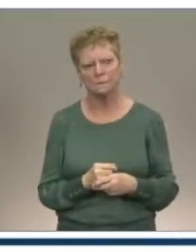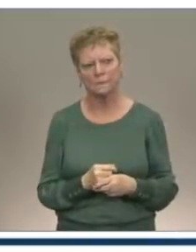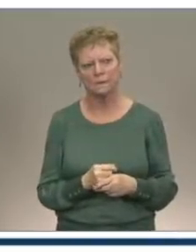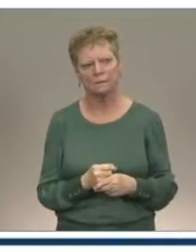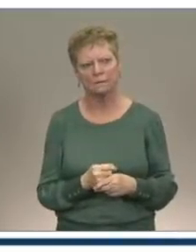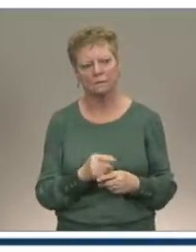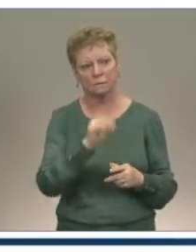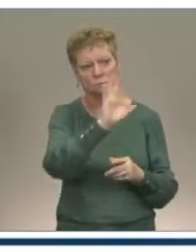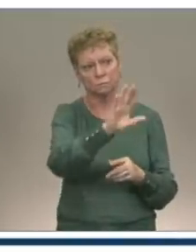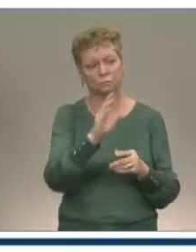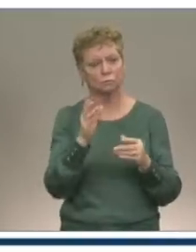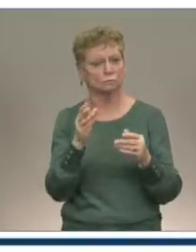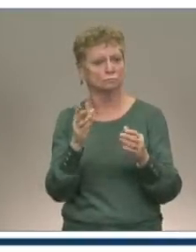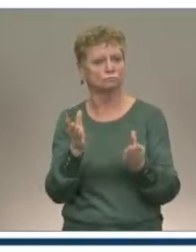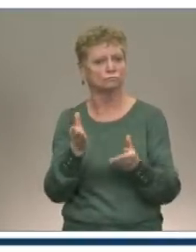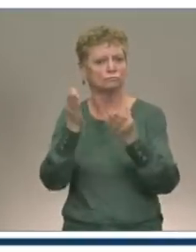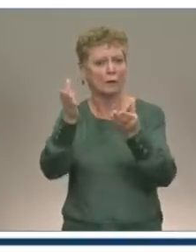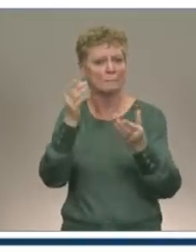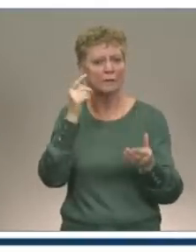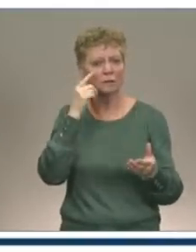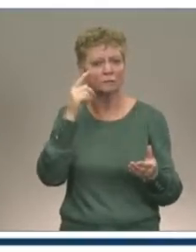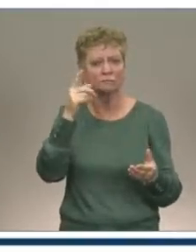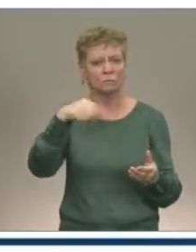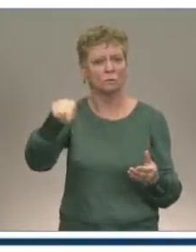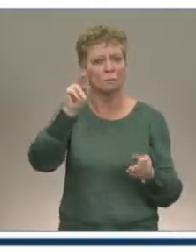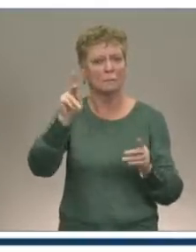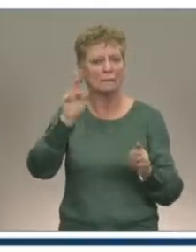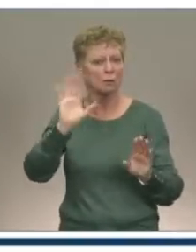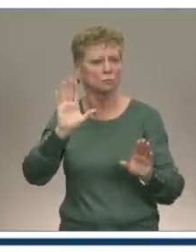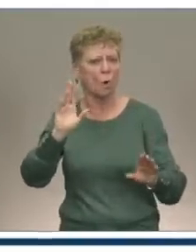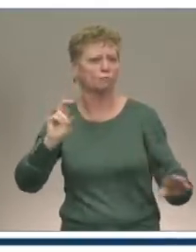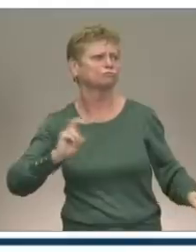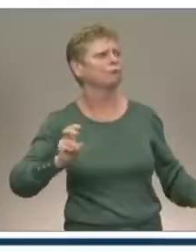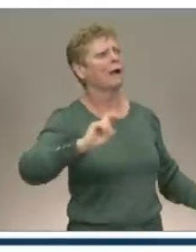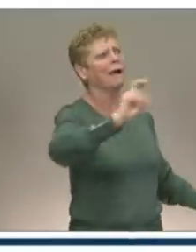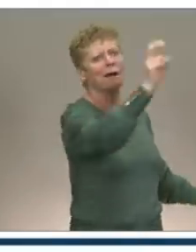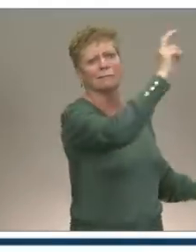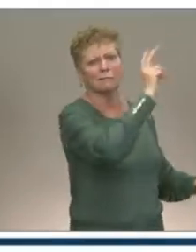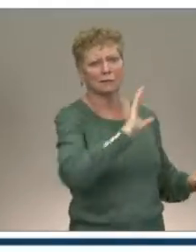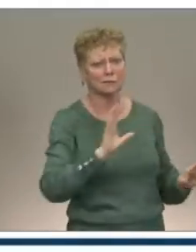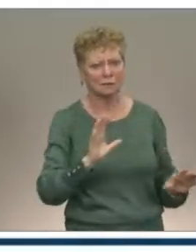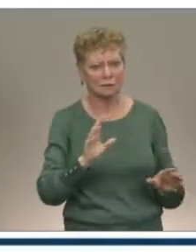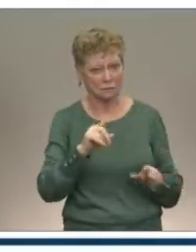recommendations for nova scotians not leaving the province are you saying no one should leave the